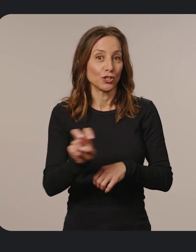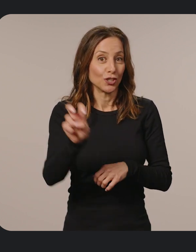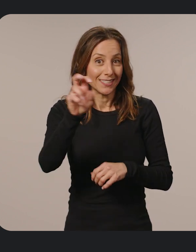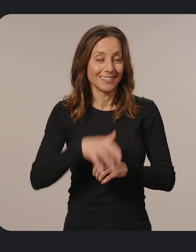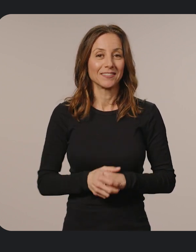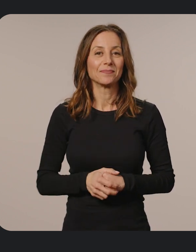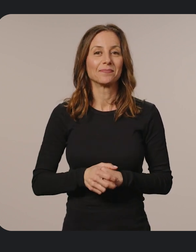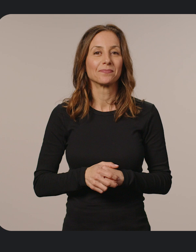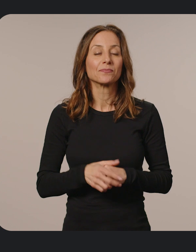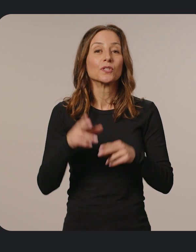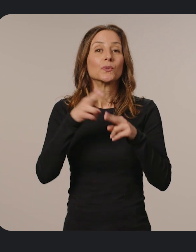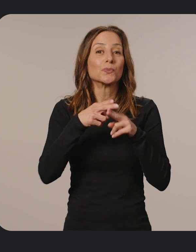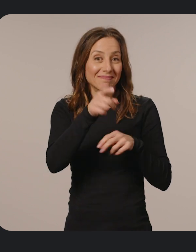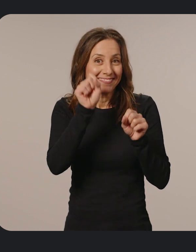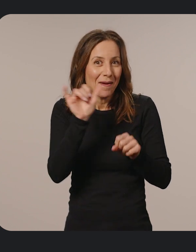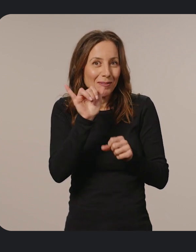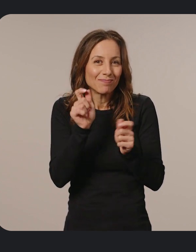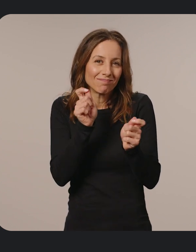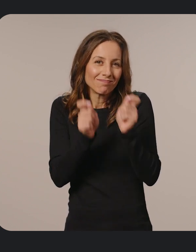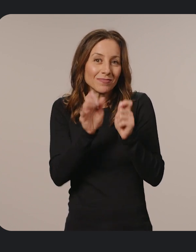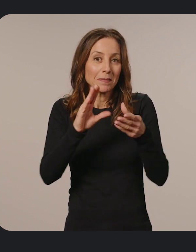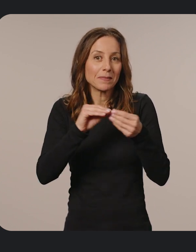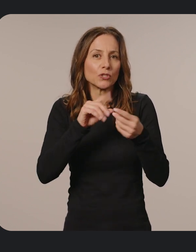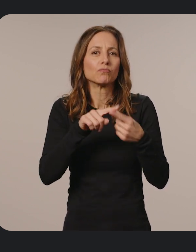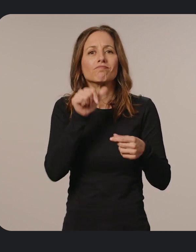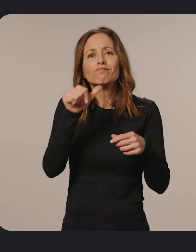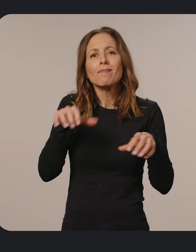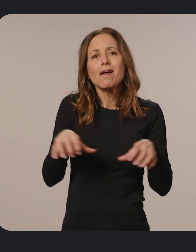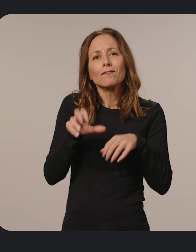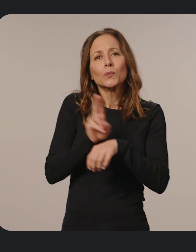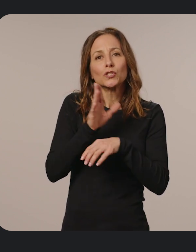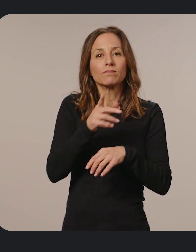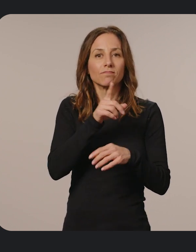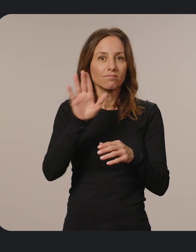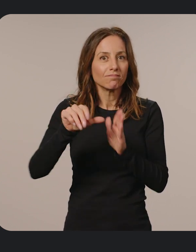Soon you can also tailor your message to inactive users, highlighting why they should give your app